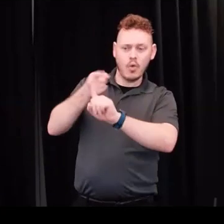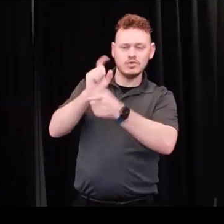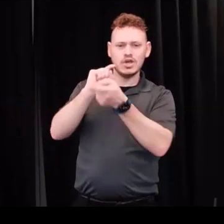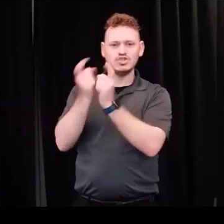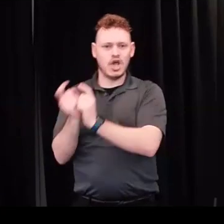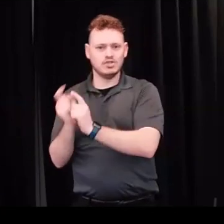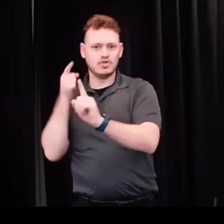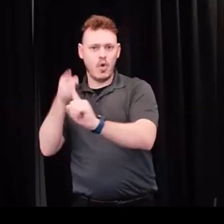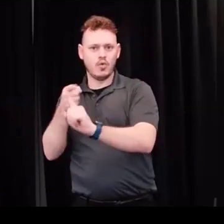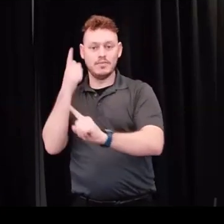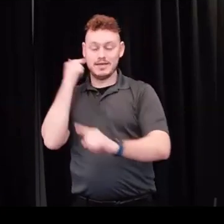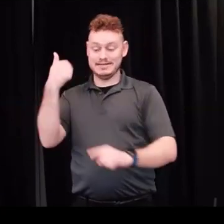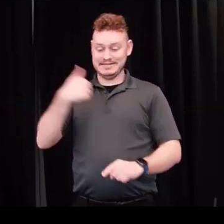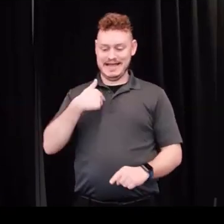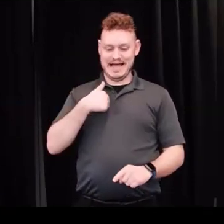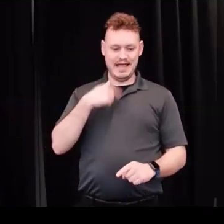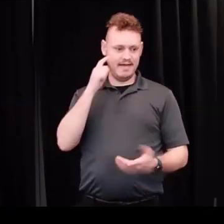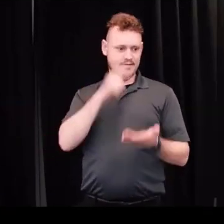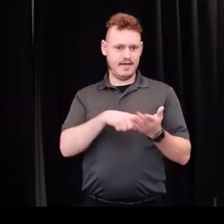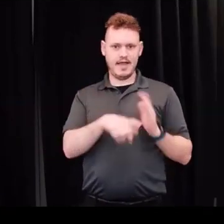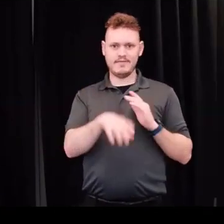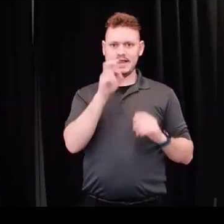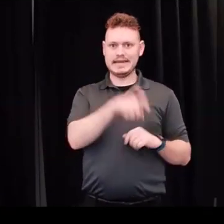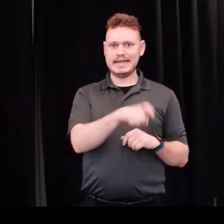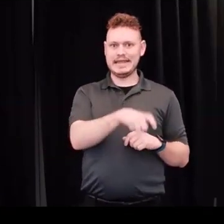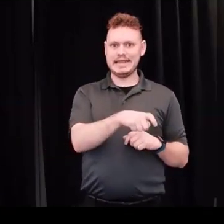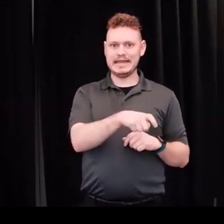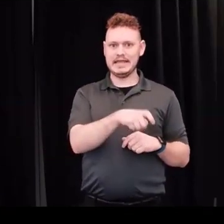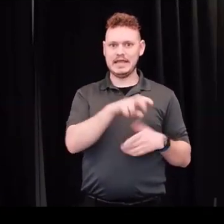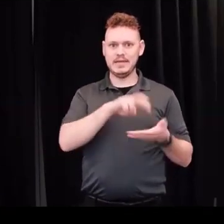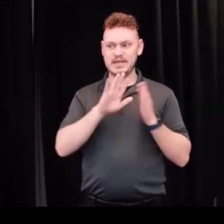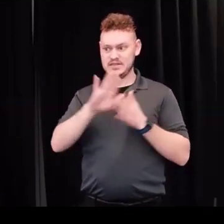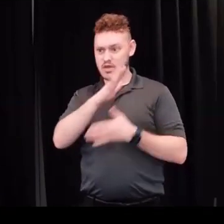just because I've identified a need doesn't mean that it should be the priority need for